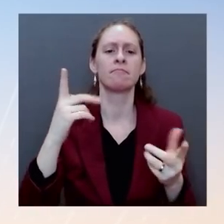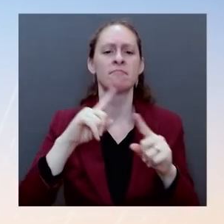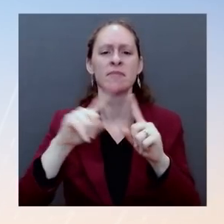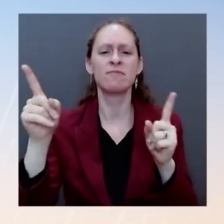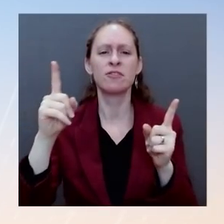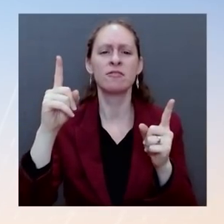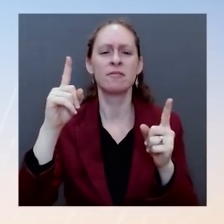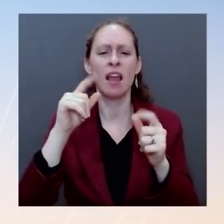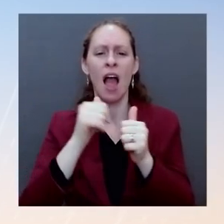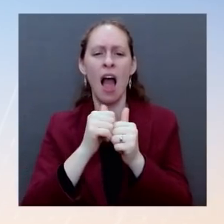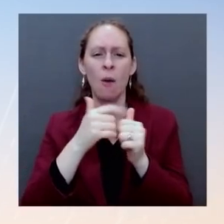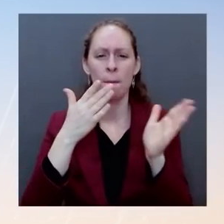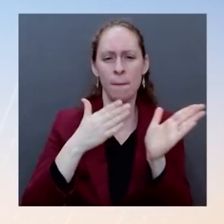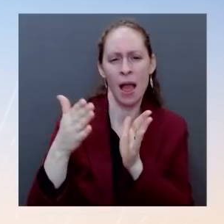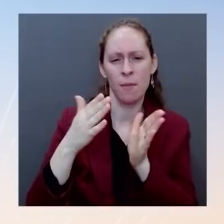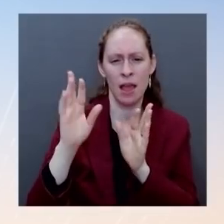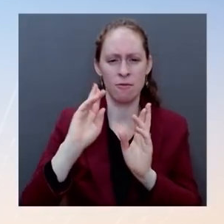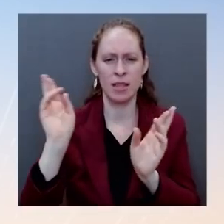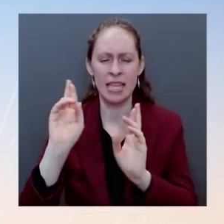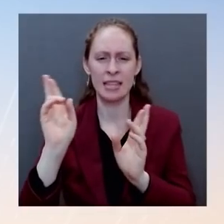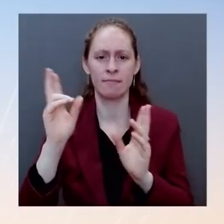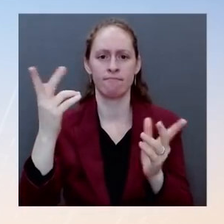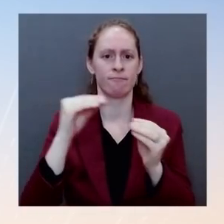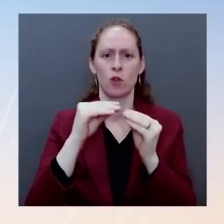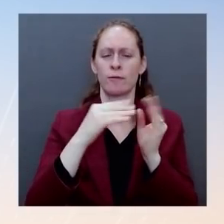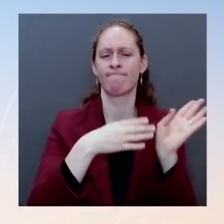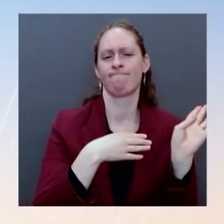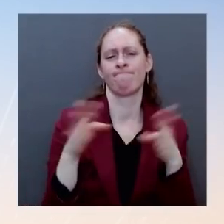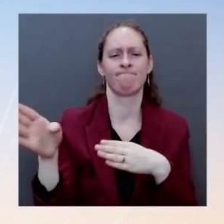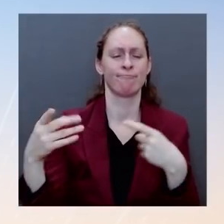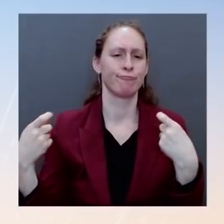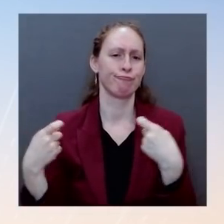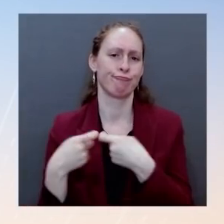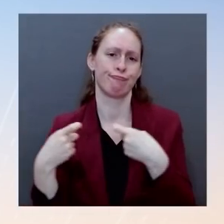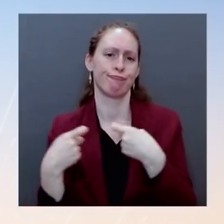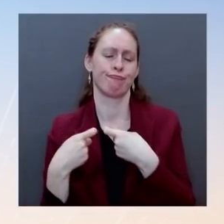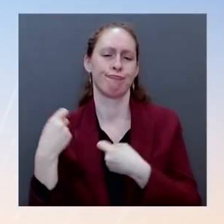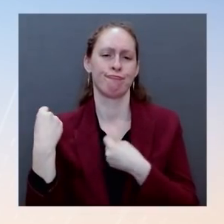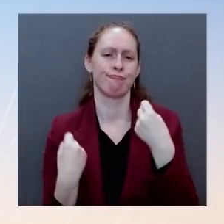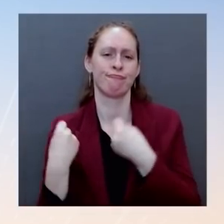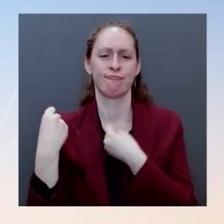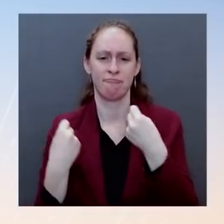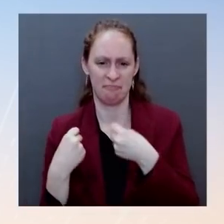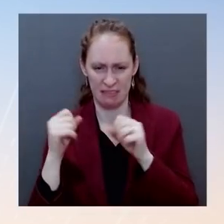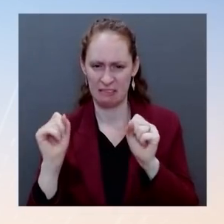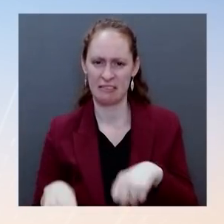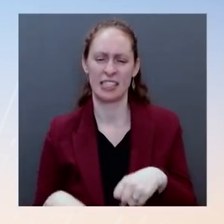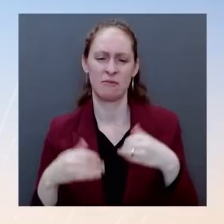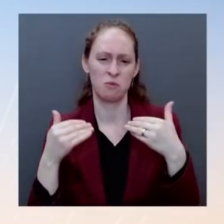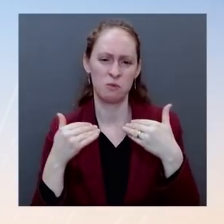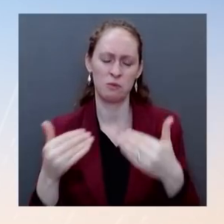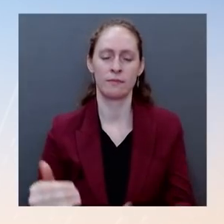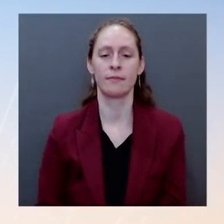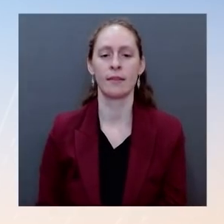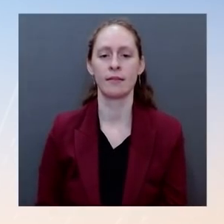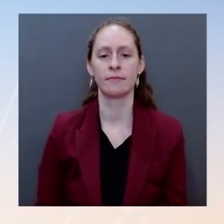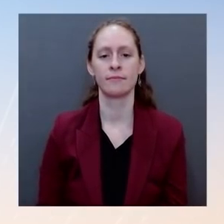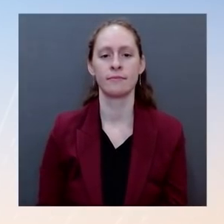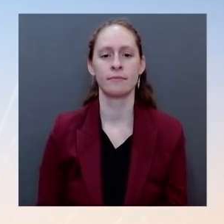put America on track to ensure that one of every two cars sold will be zero emissions within the decade. He's going to take -- continue to take steps.